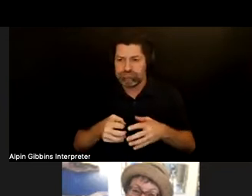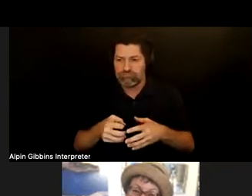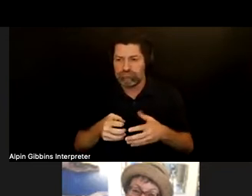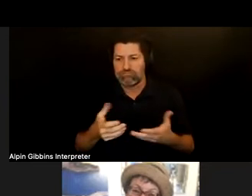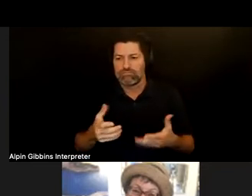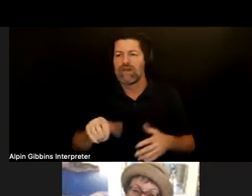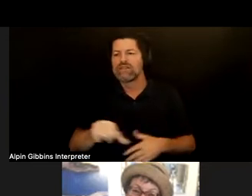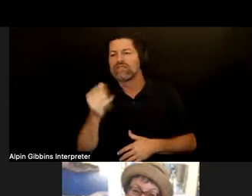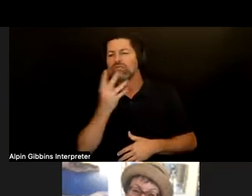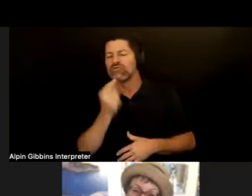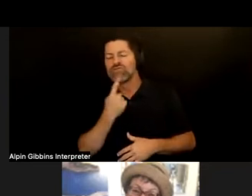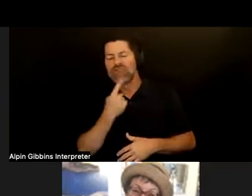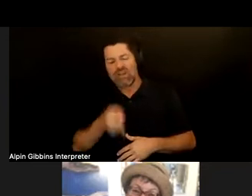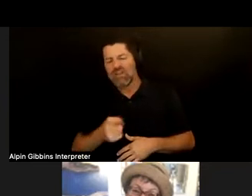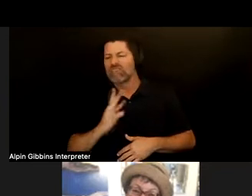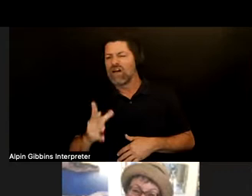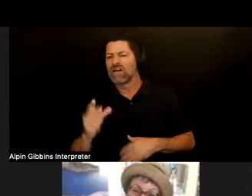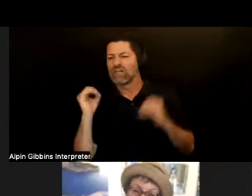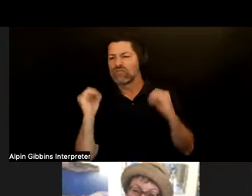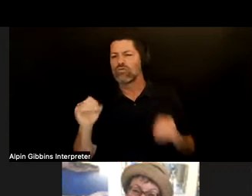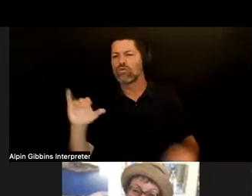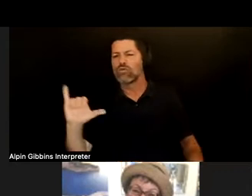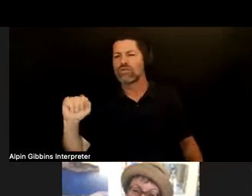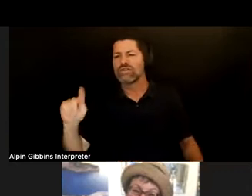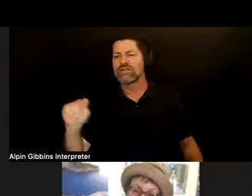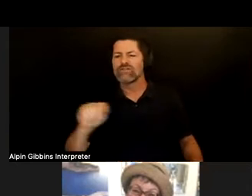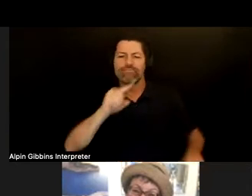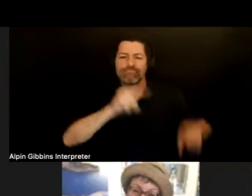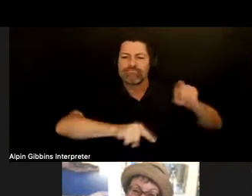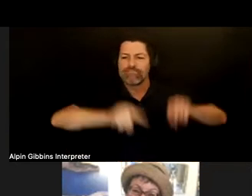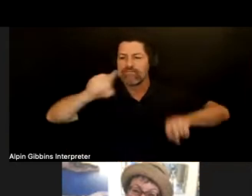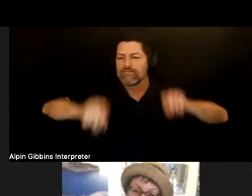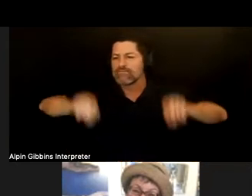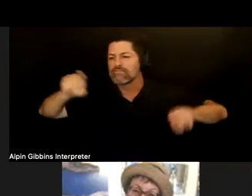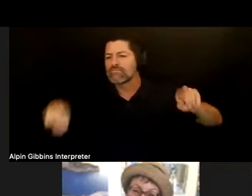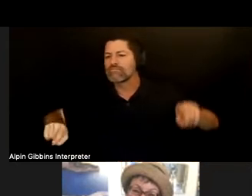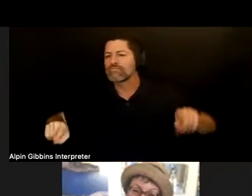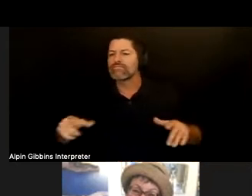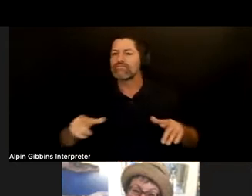it doesn't have yeast in it, so different people have different levels of observance,